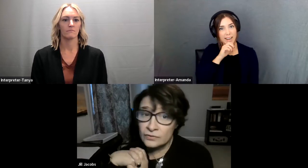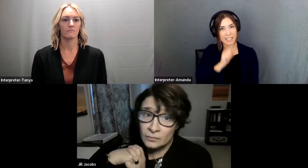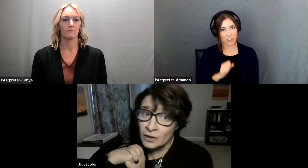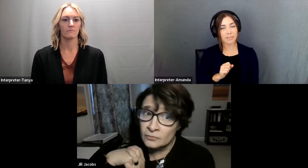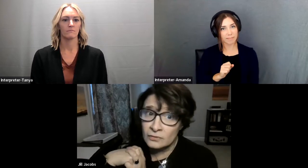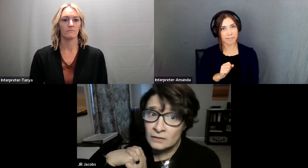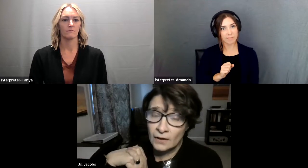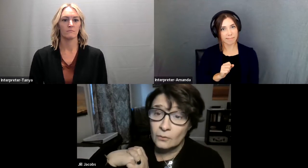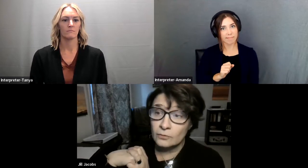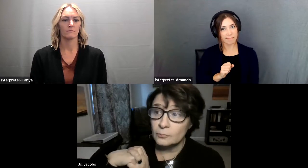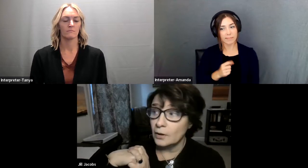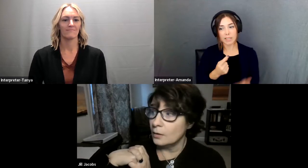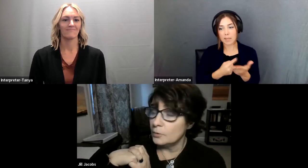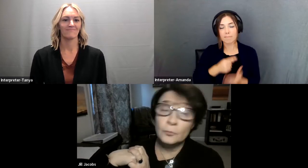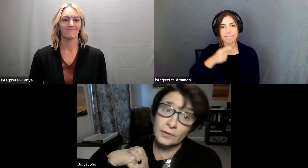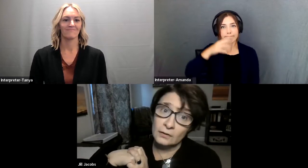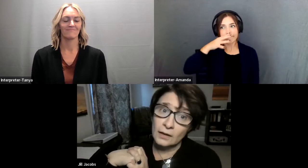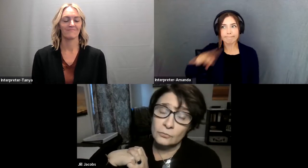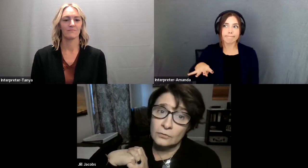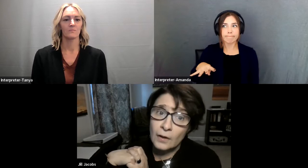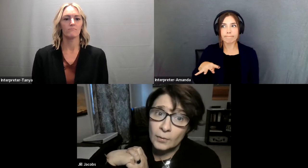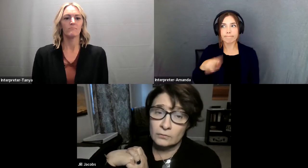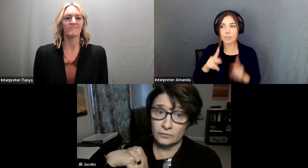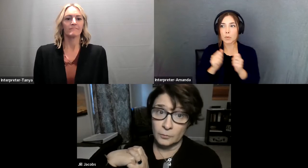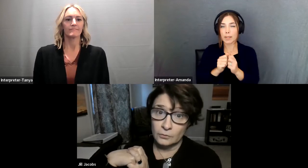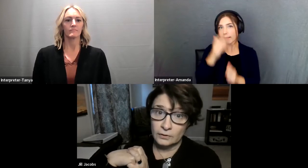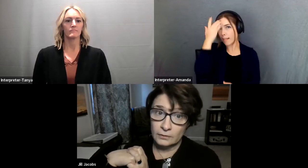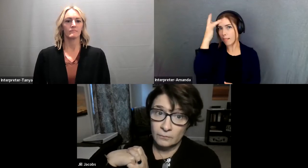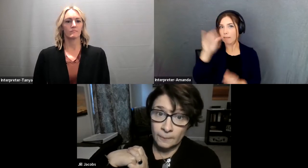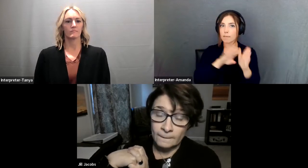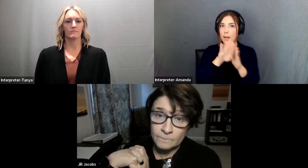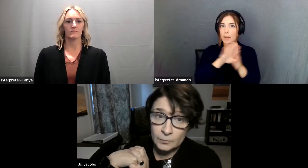We sometimes leave out people with intellectual and developmental disabilities.